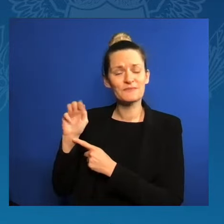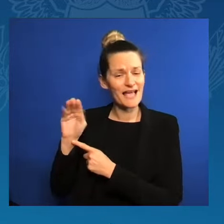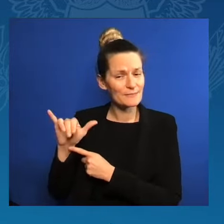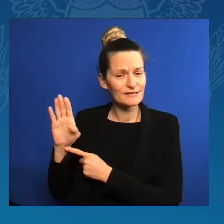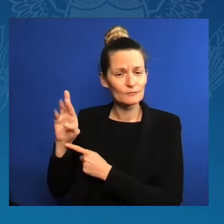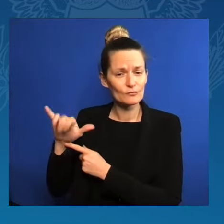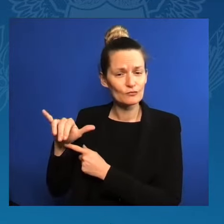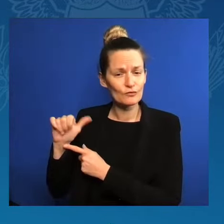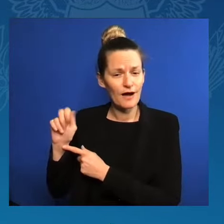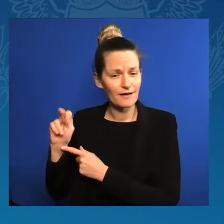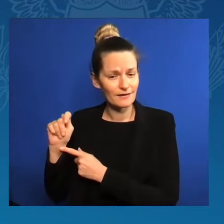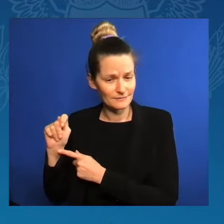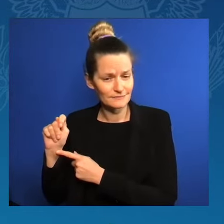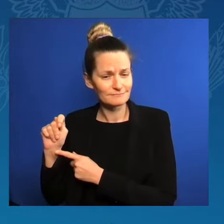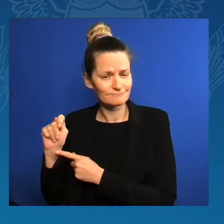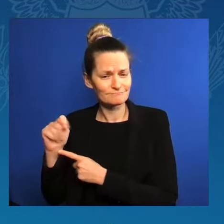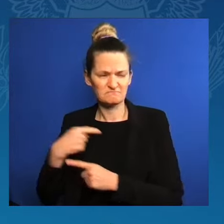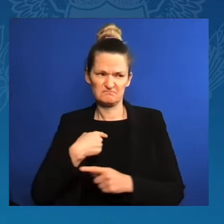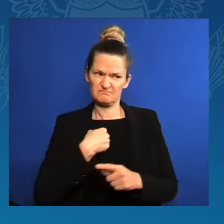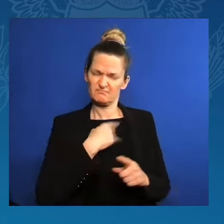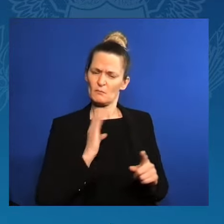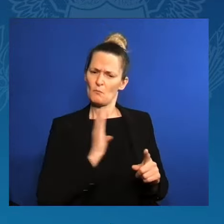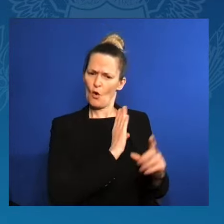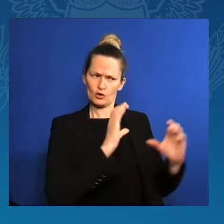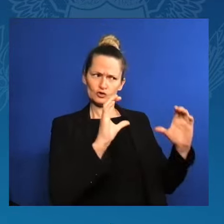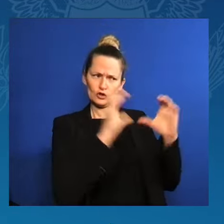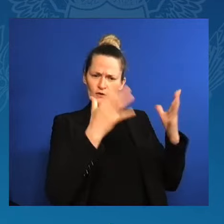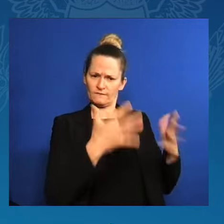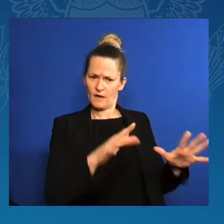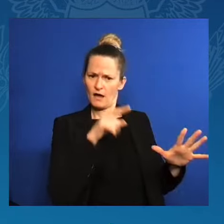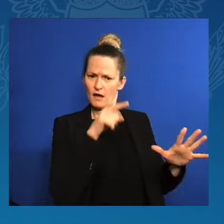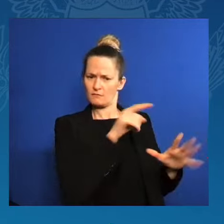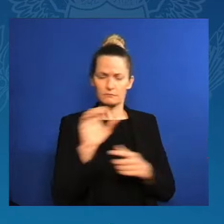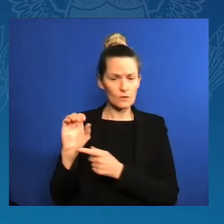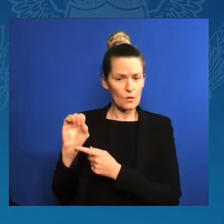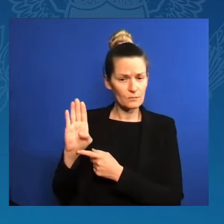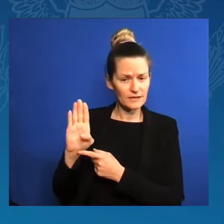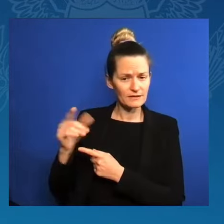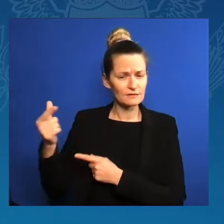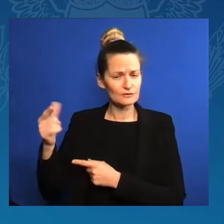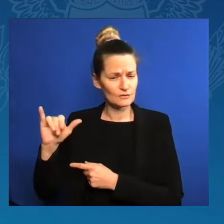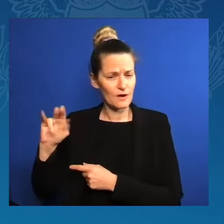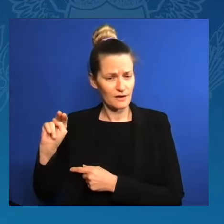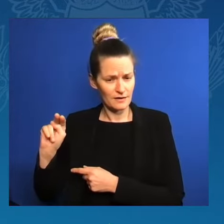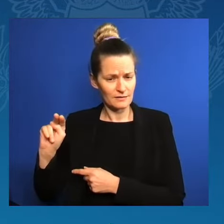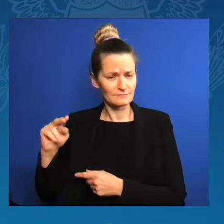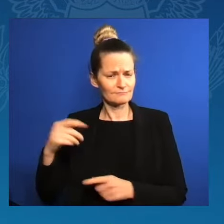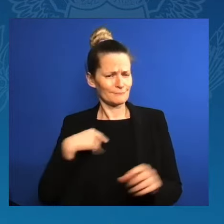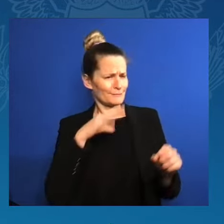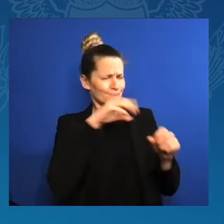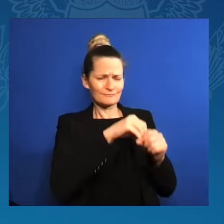and a board member of the Society of Family Planning, and I've been providing abortion care in North Carolina